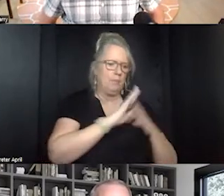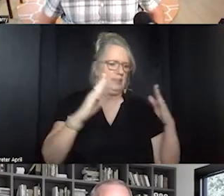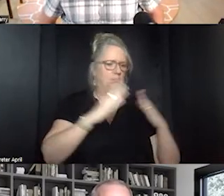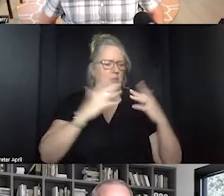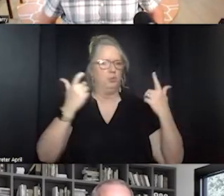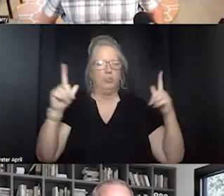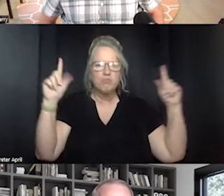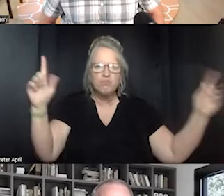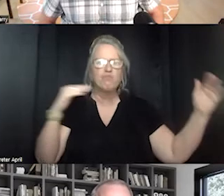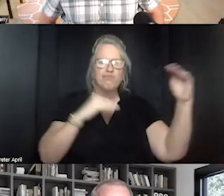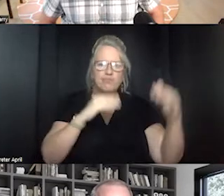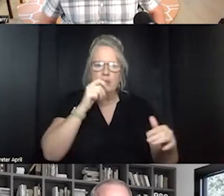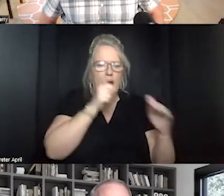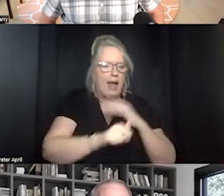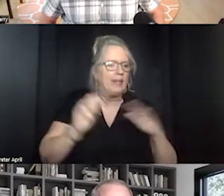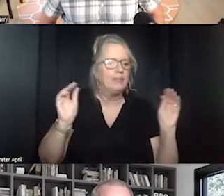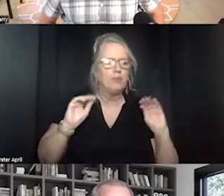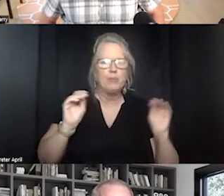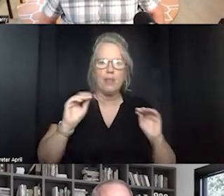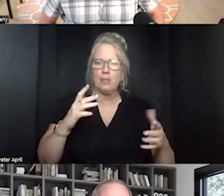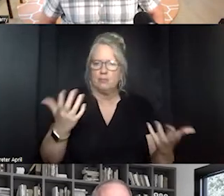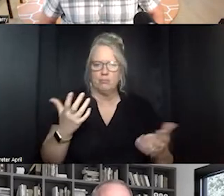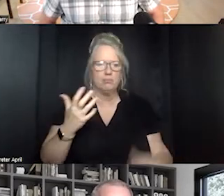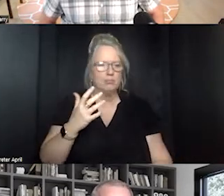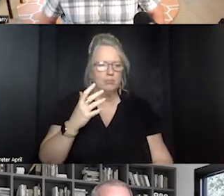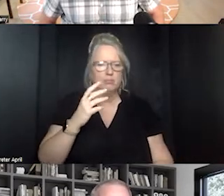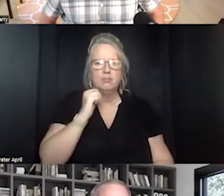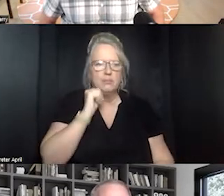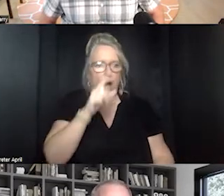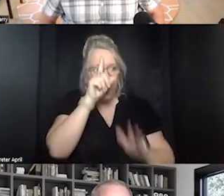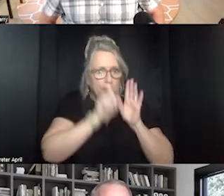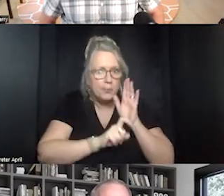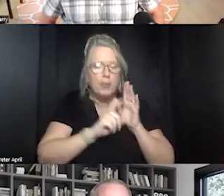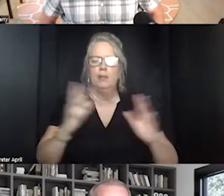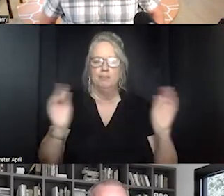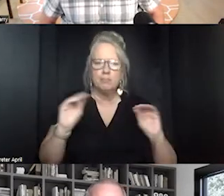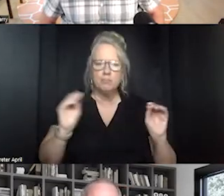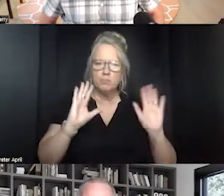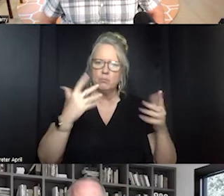HIDING FROM ANYTHING, YOU KNOW, LET'S NOT, DOCTOR THIS, THIS IS A THING THAT HAS GOT TO BE DONE.